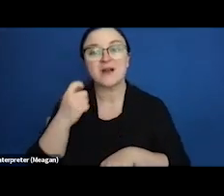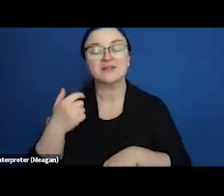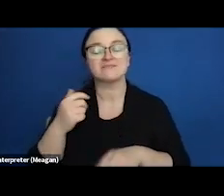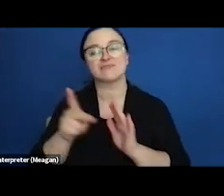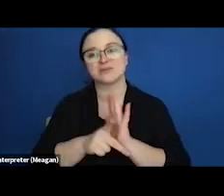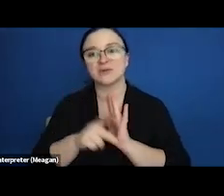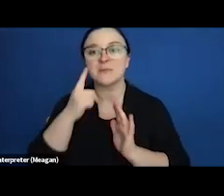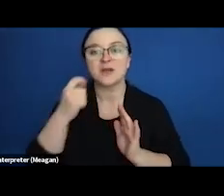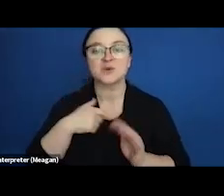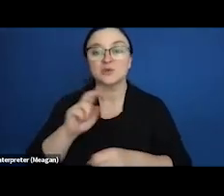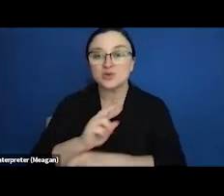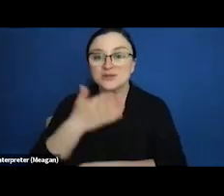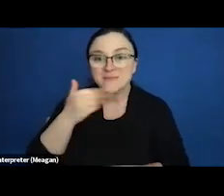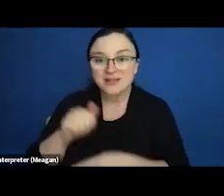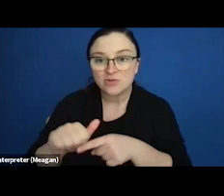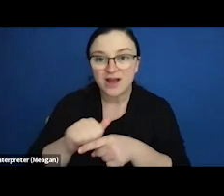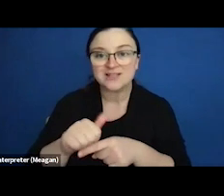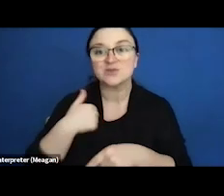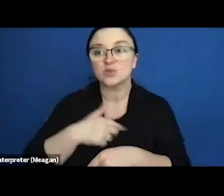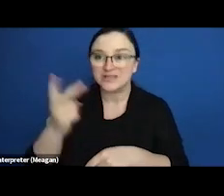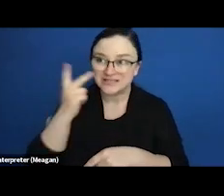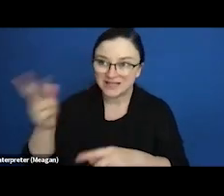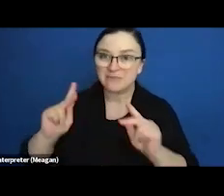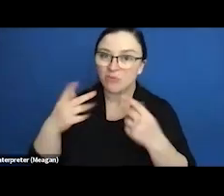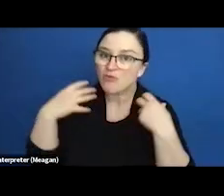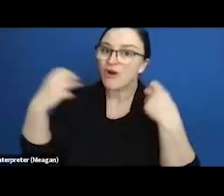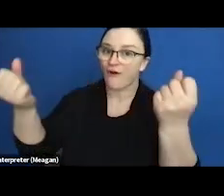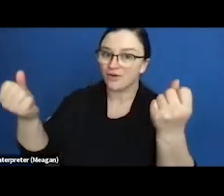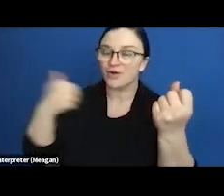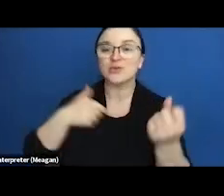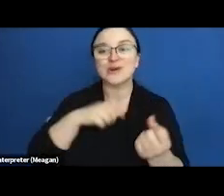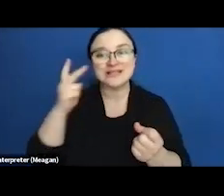we did see people recover. We did see people sustain housing,